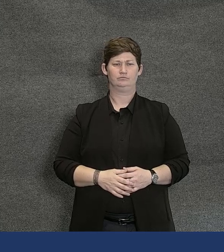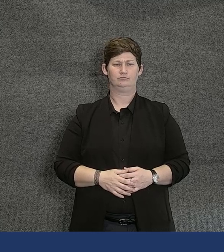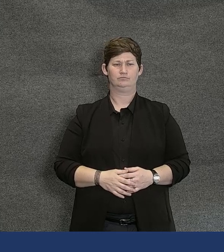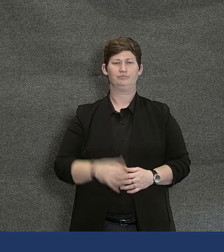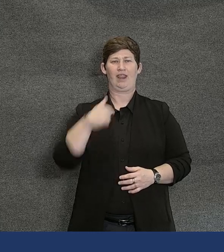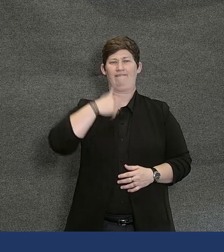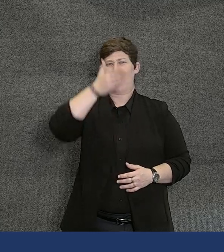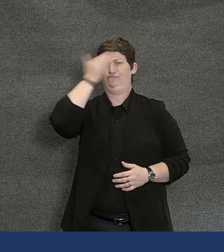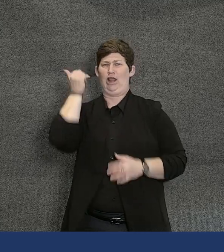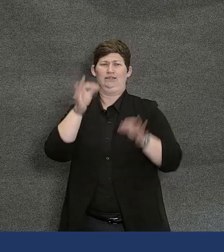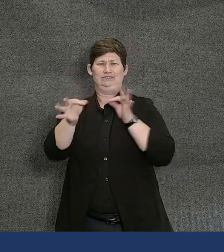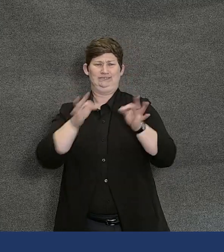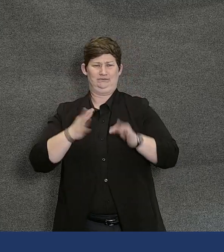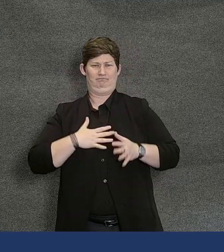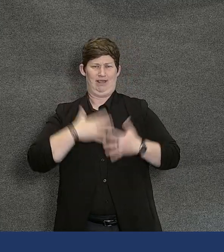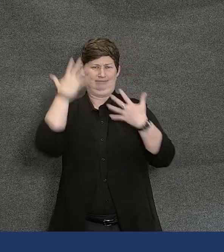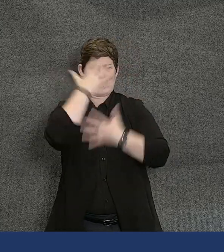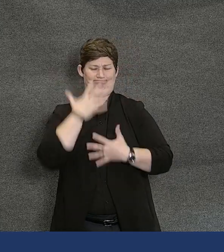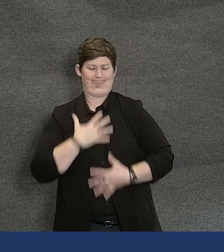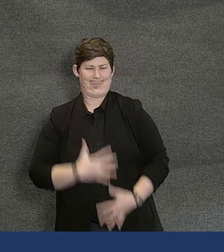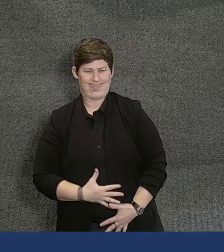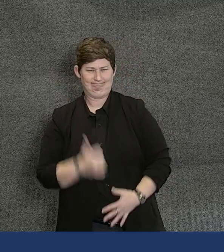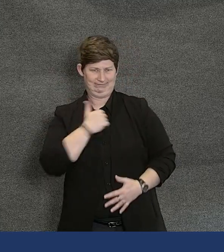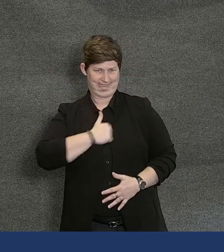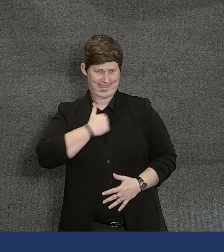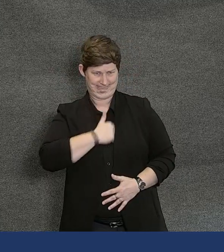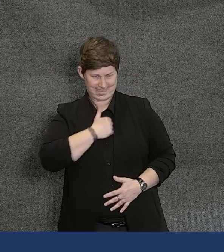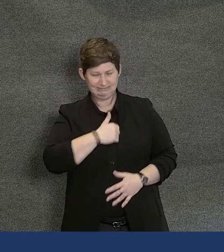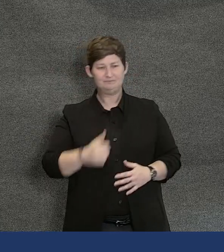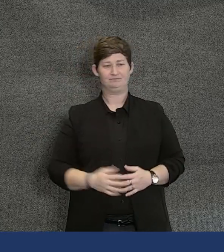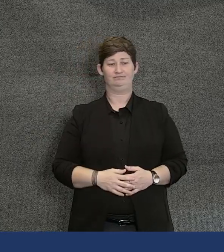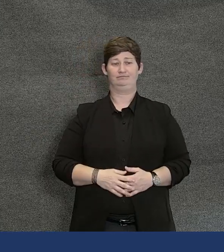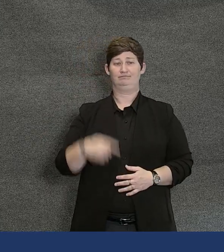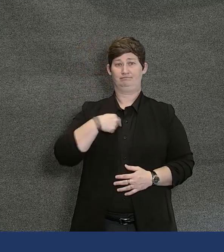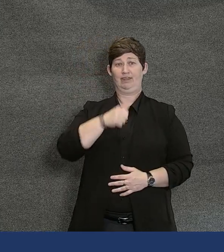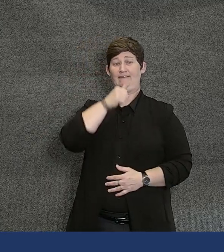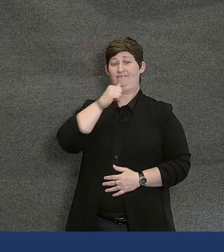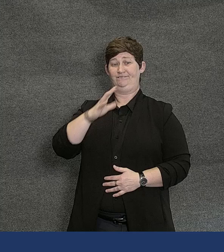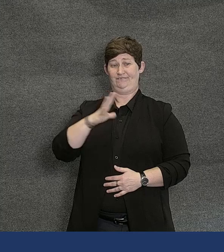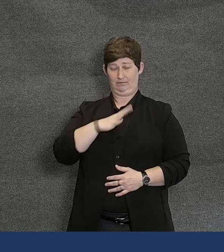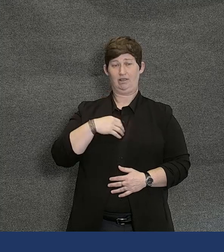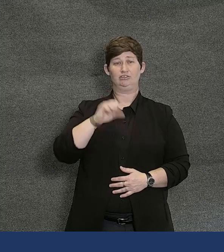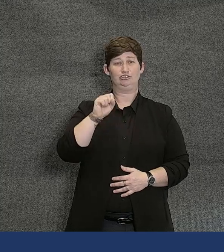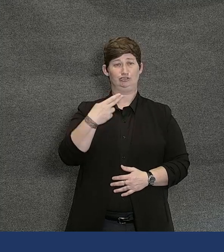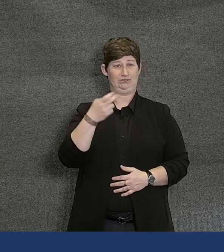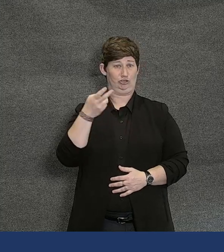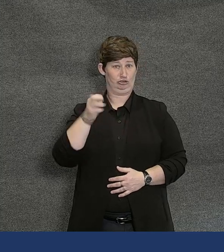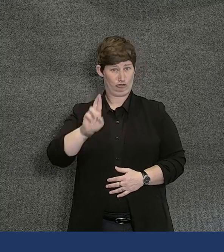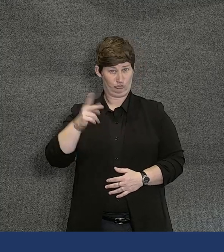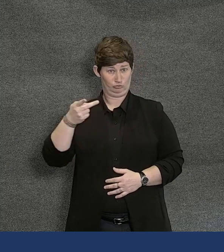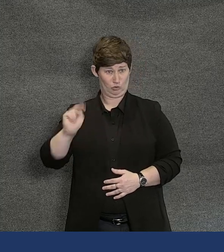So my apologies. I am a female. She/her pronouns. I have long blonde hair.